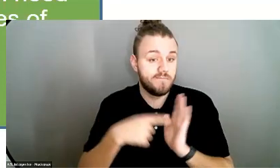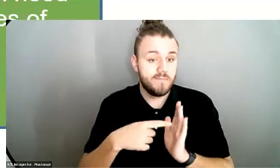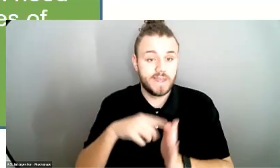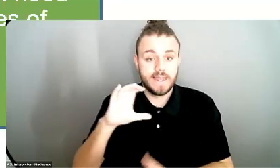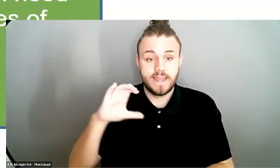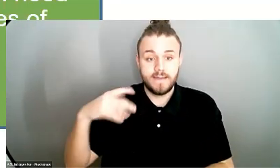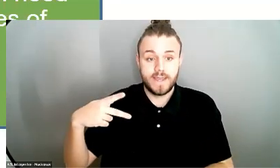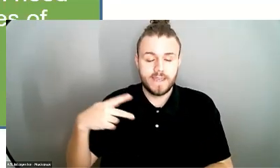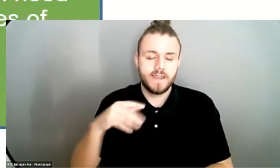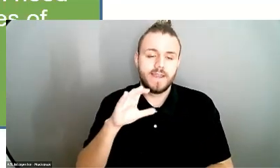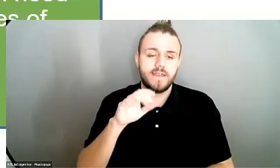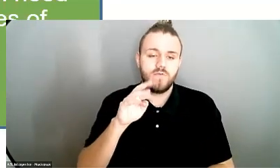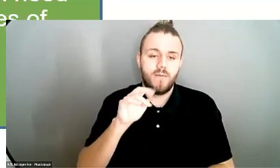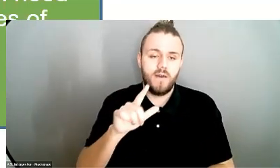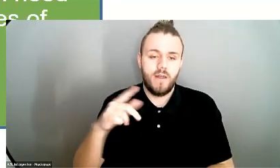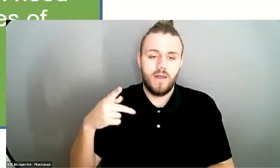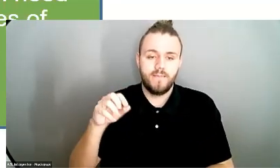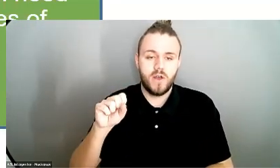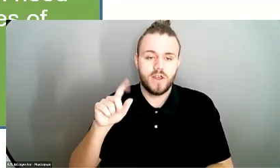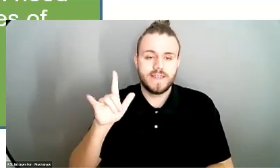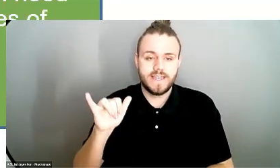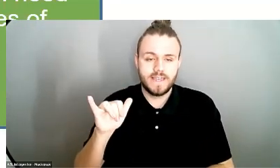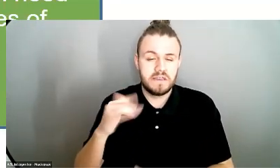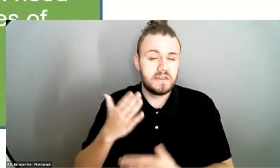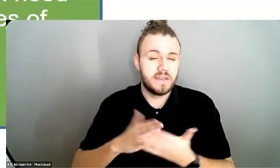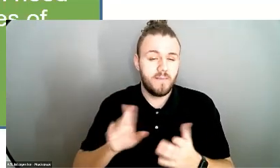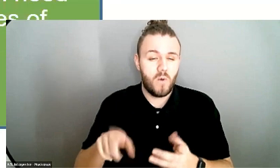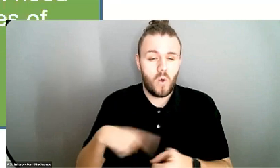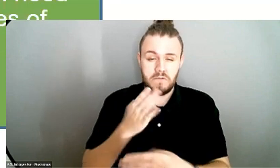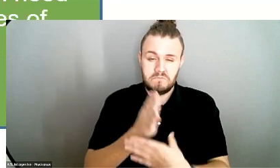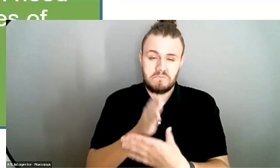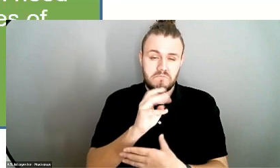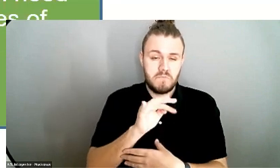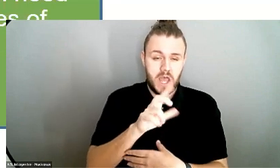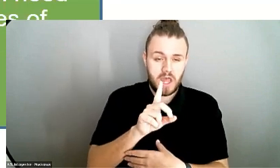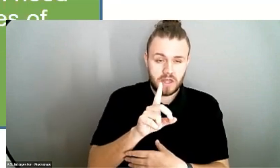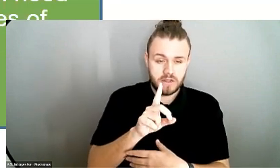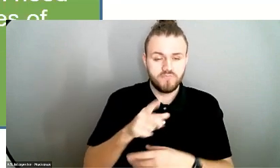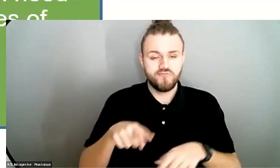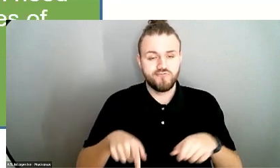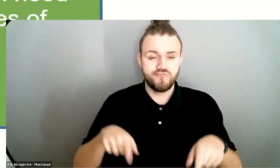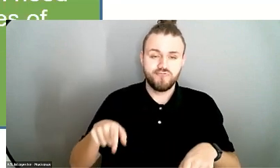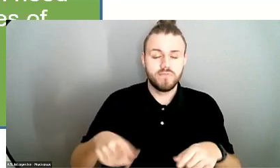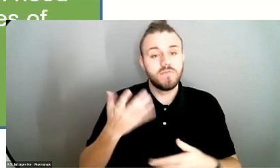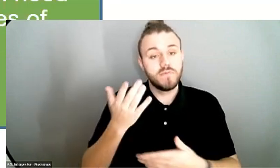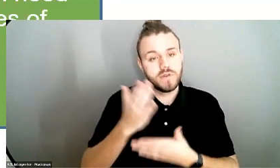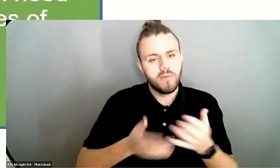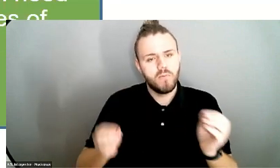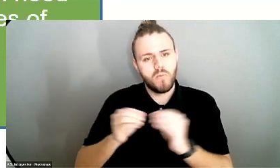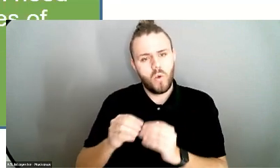only mild abnormality in their gates, and others have severe physical disability